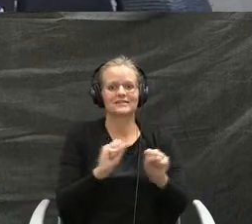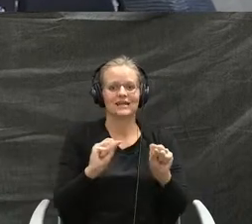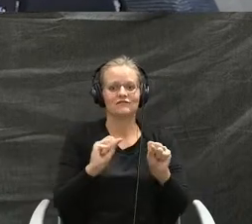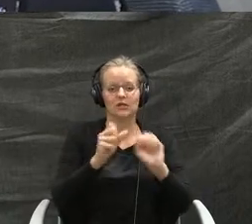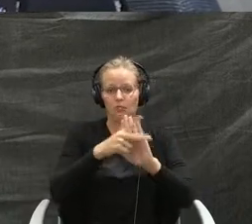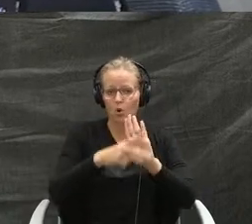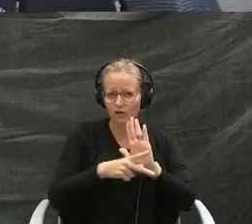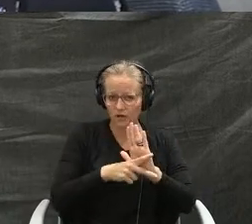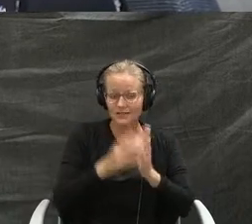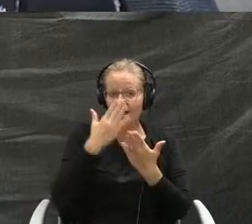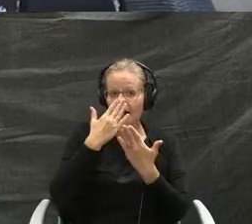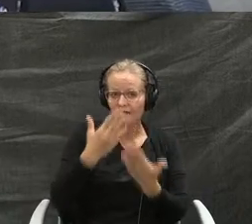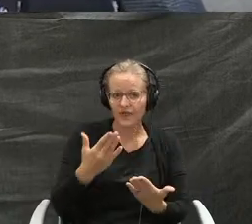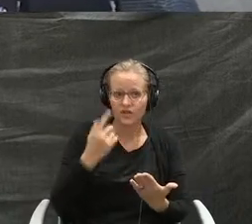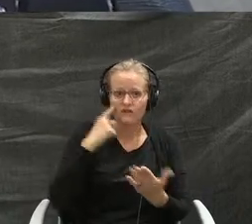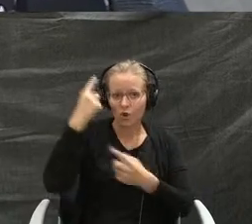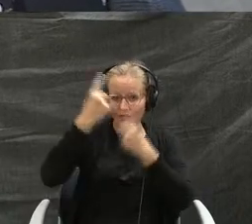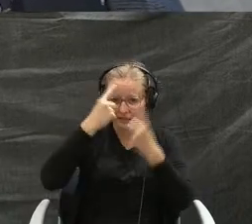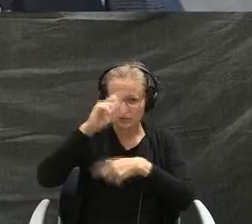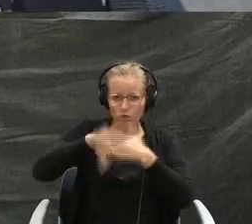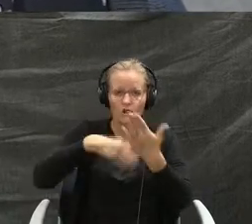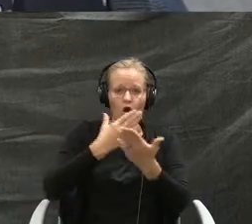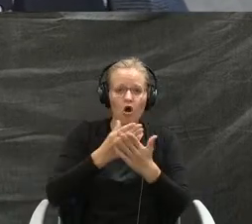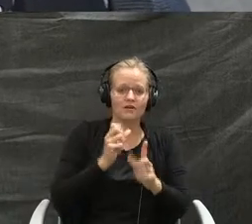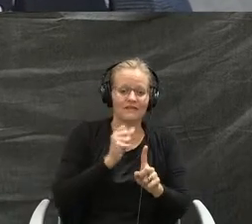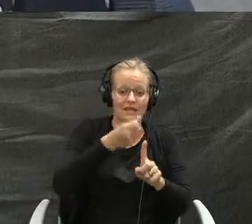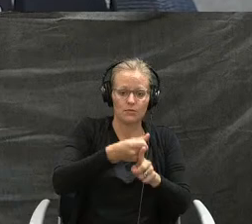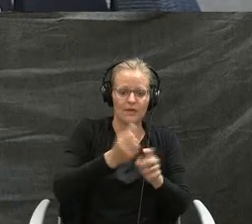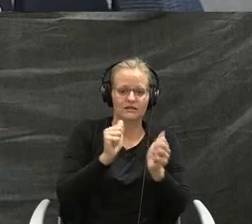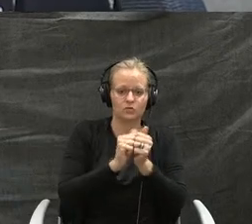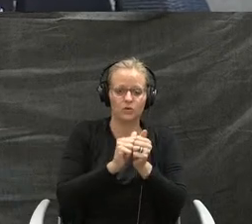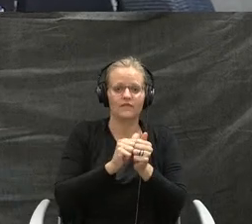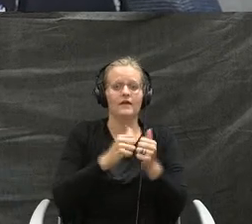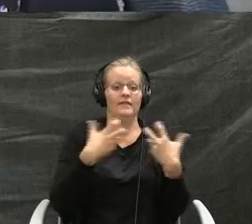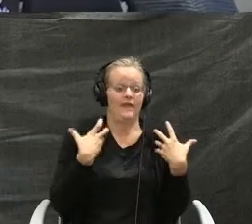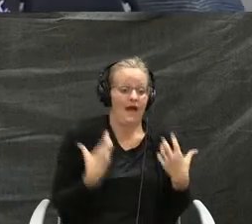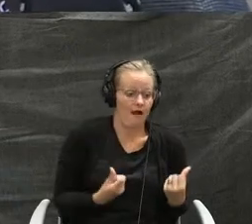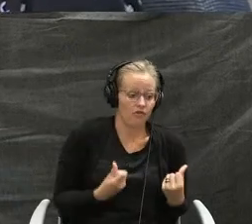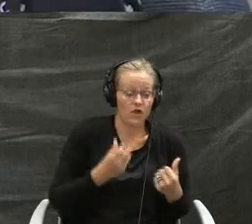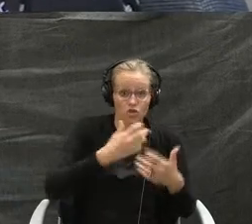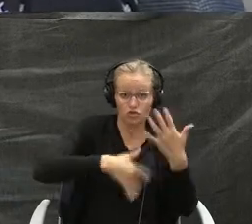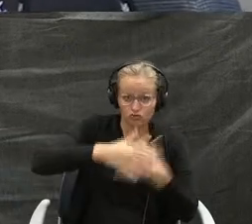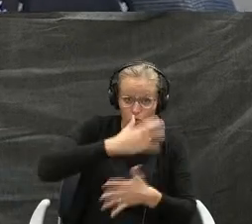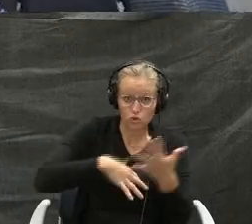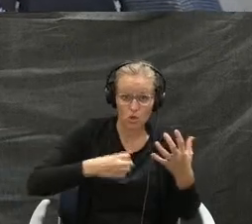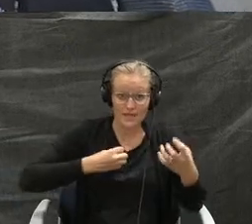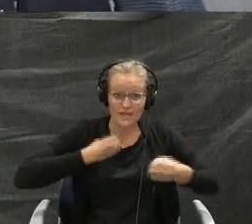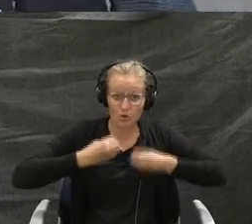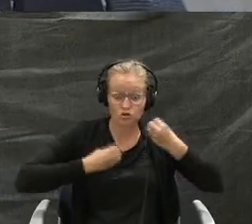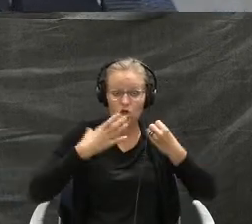options and the impact each will have on the health, social, emotional and physical and well being of our students